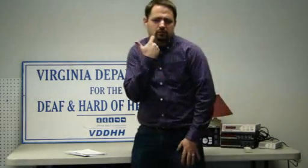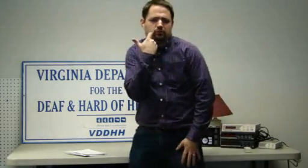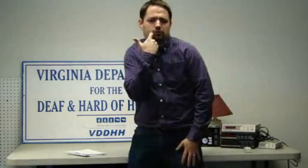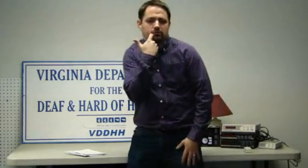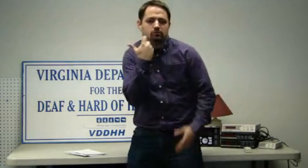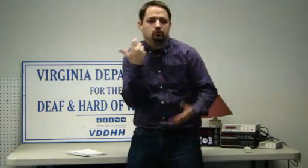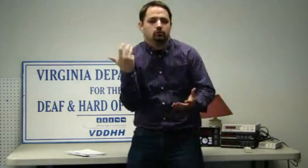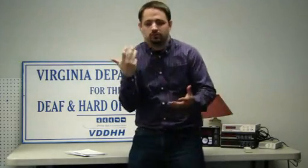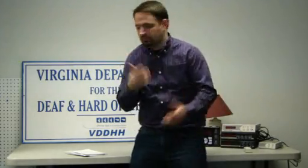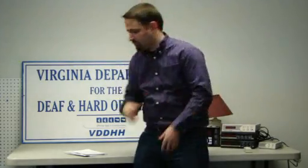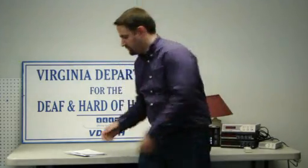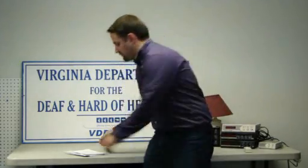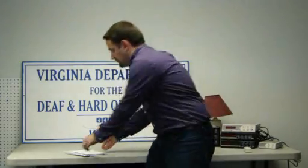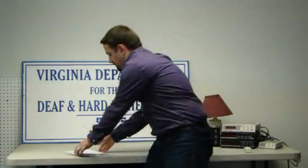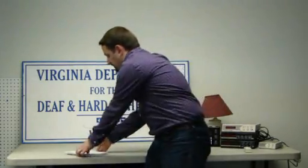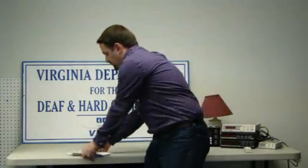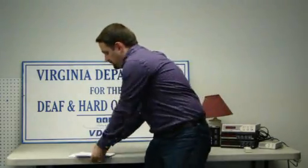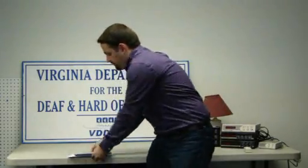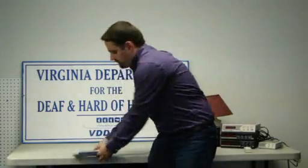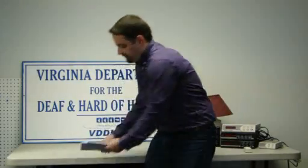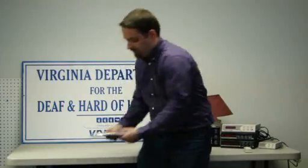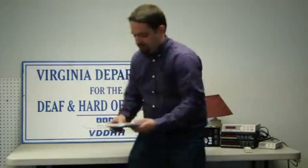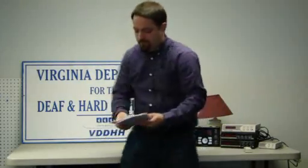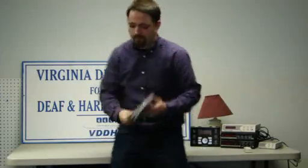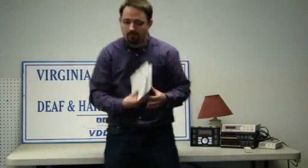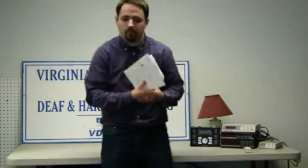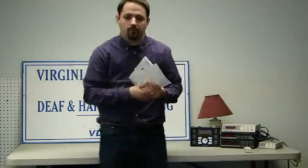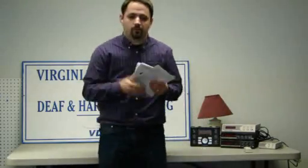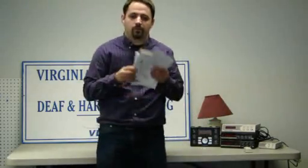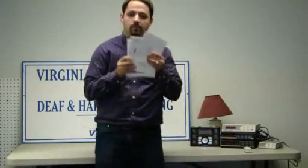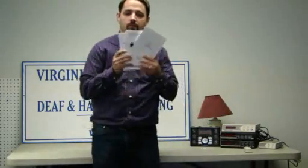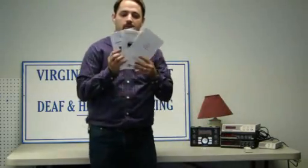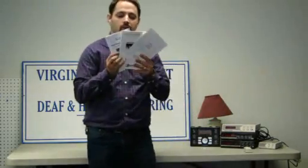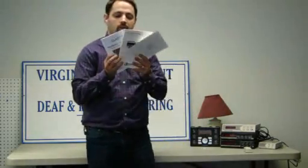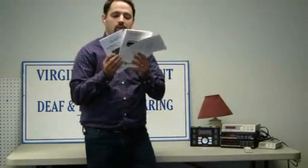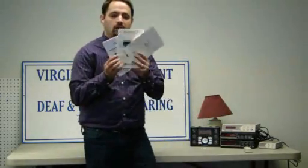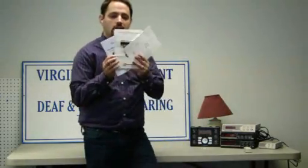I just, what...